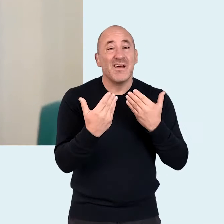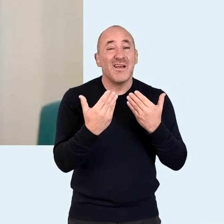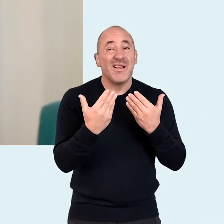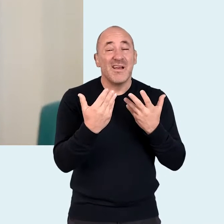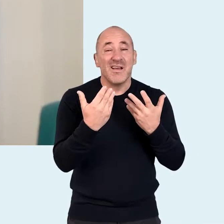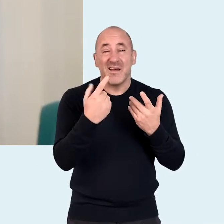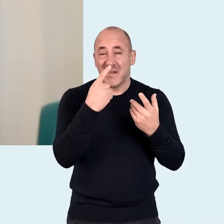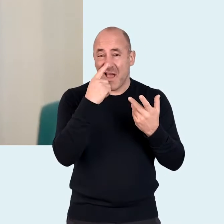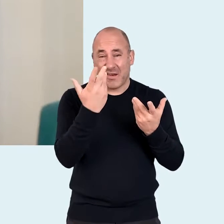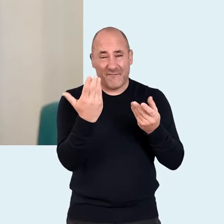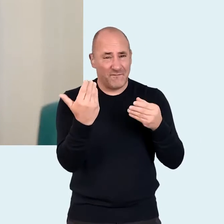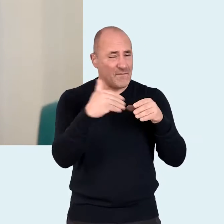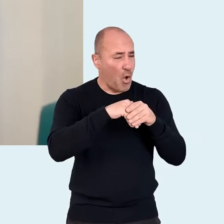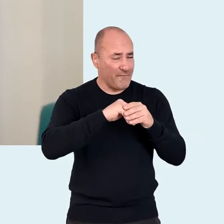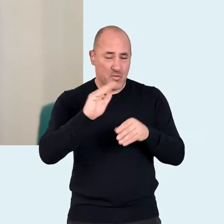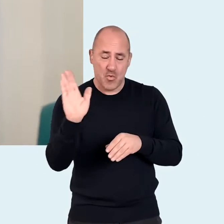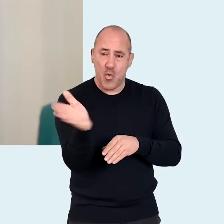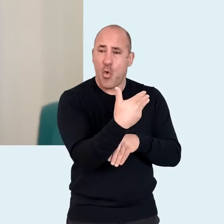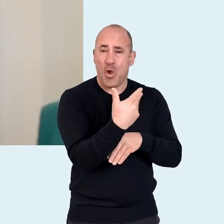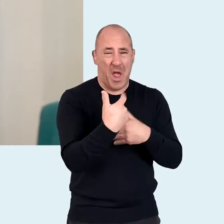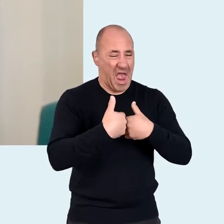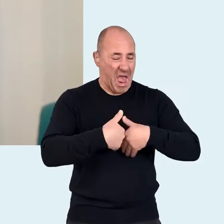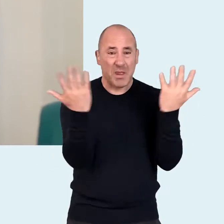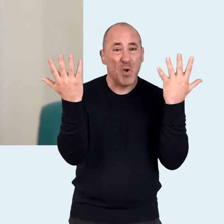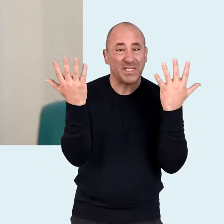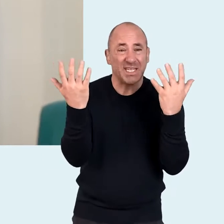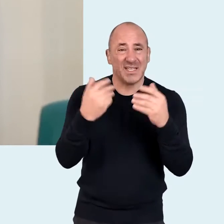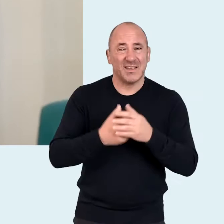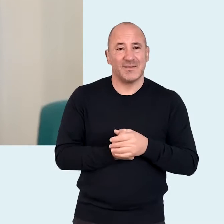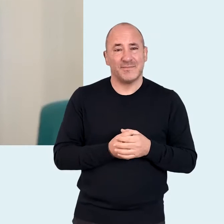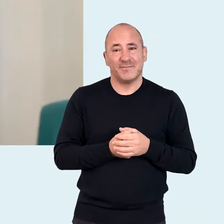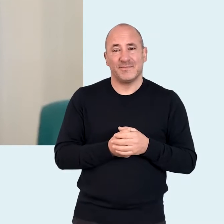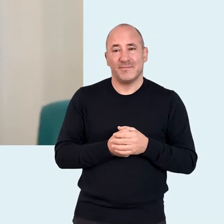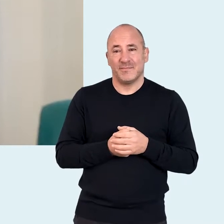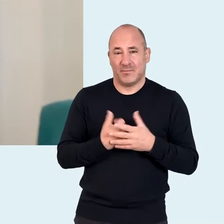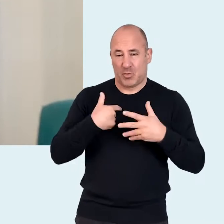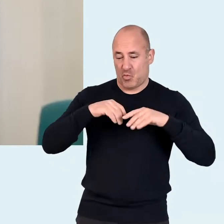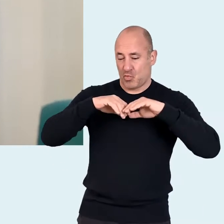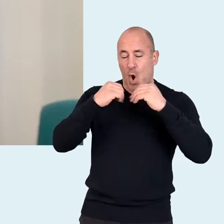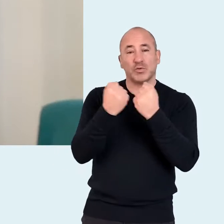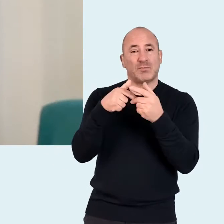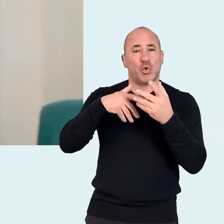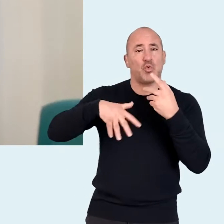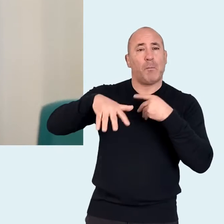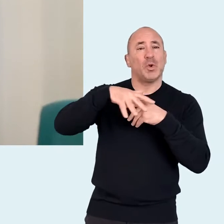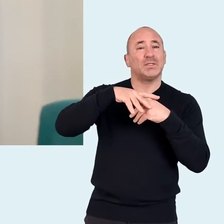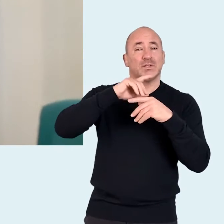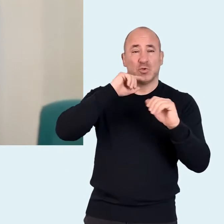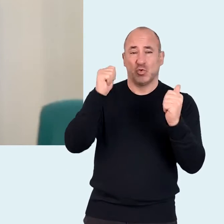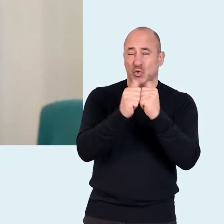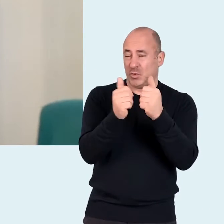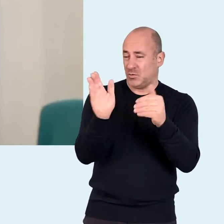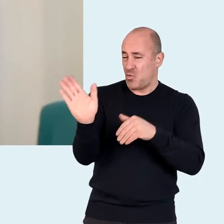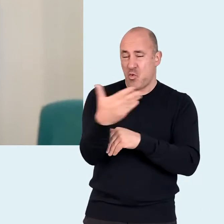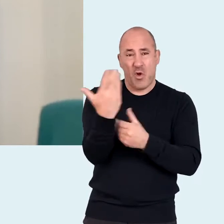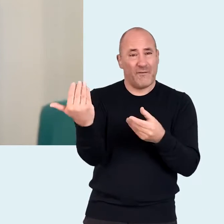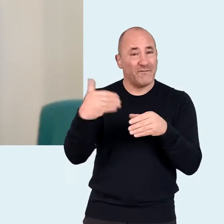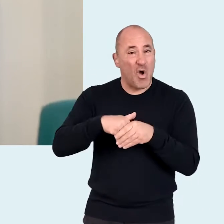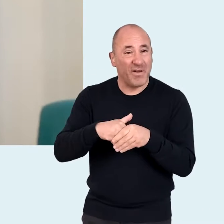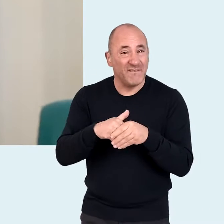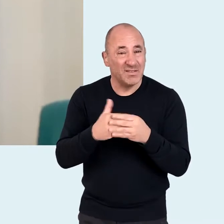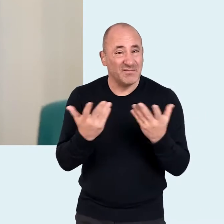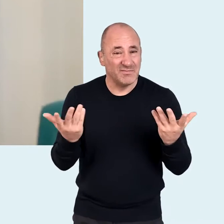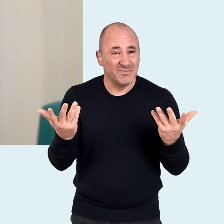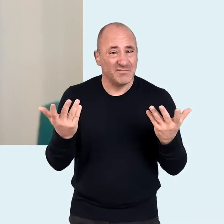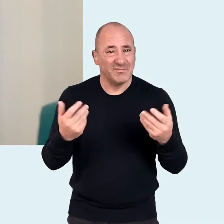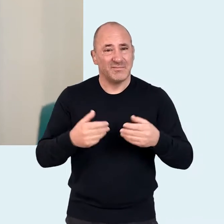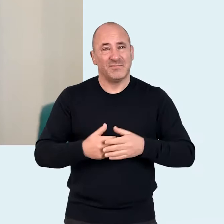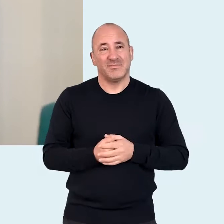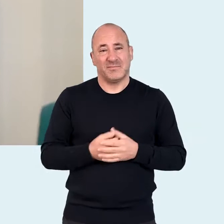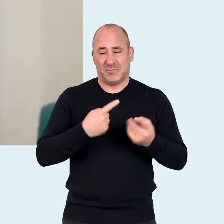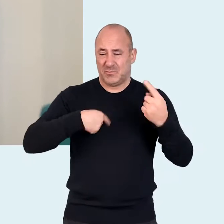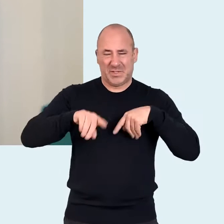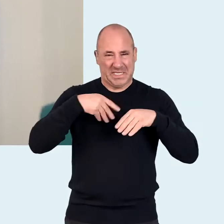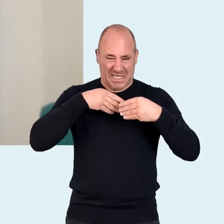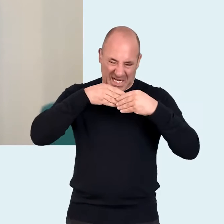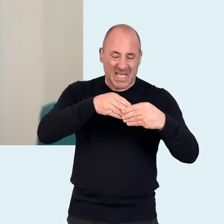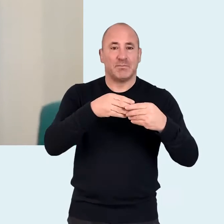Everything we can do can involve everyone and anyone. We have workshops in the community